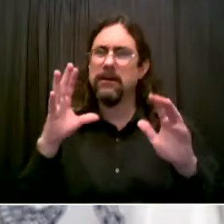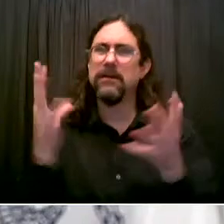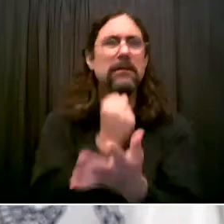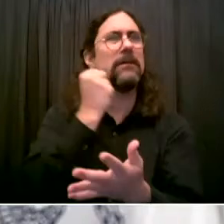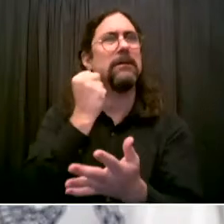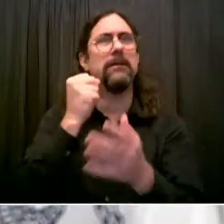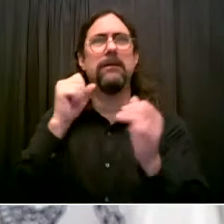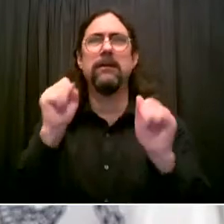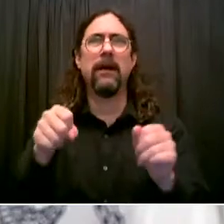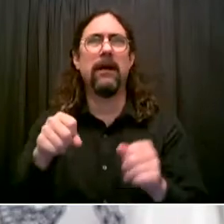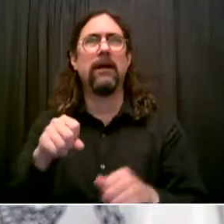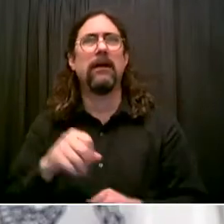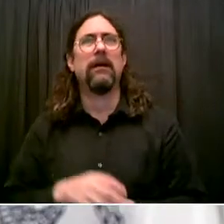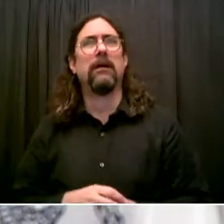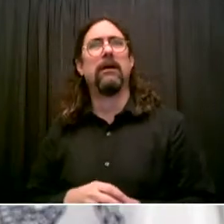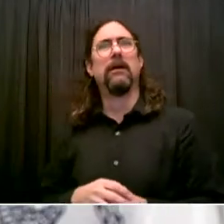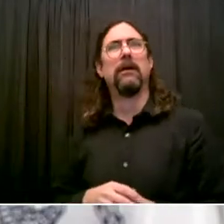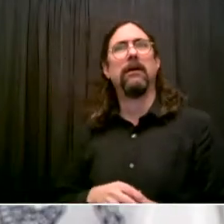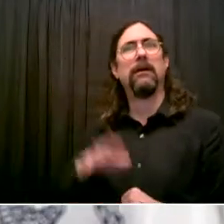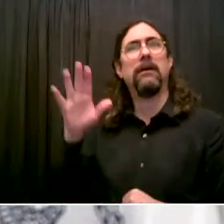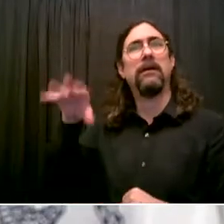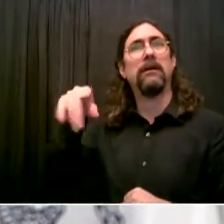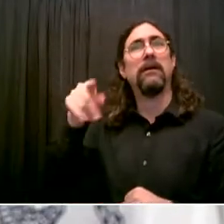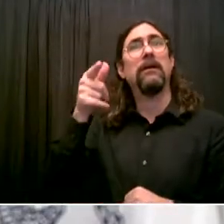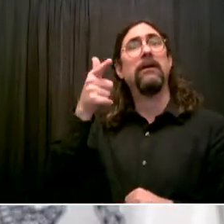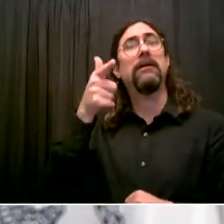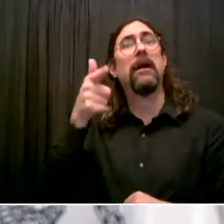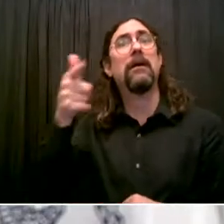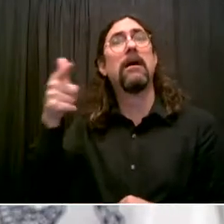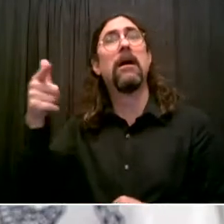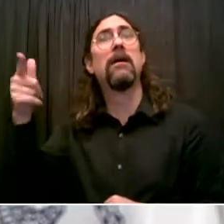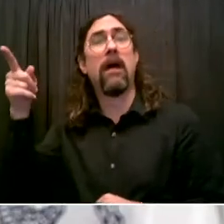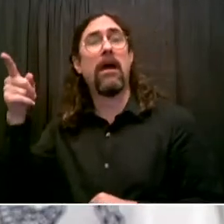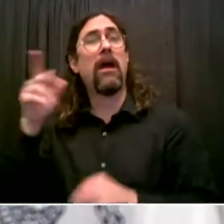IN A LONG MTIE, WE HAVE A CHANCE TO ADDRESS THE ROOT CAUSE OF